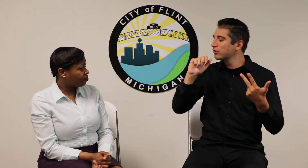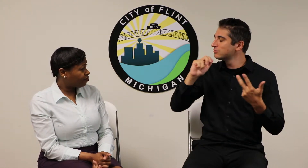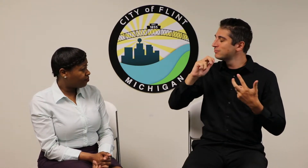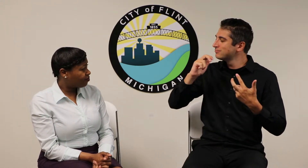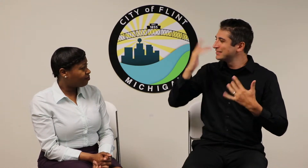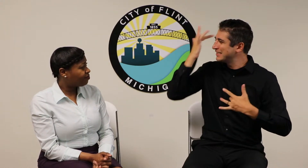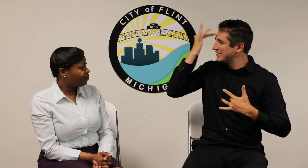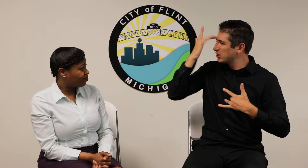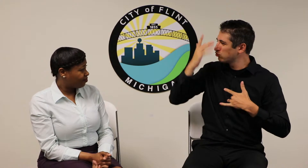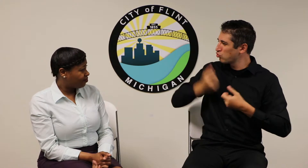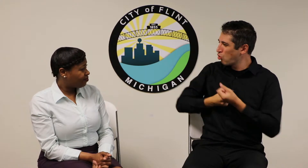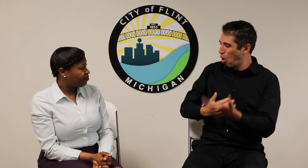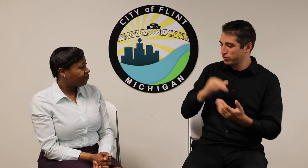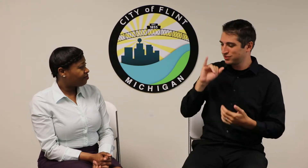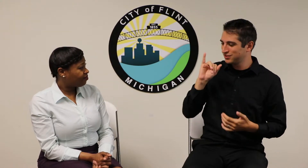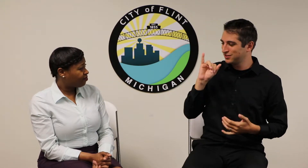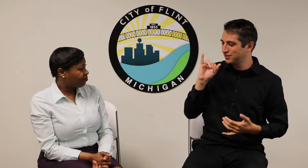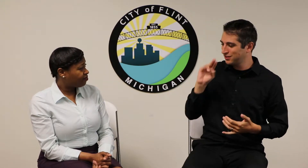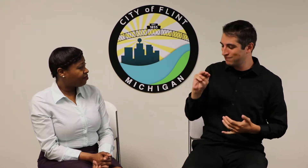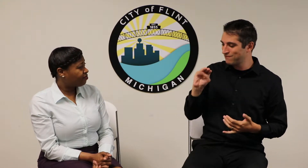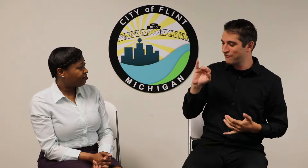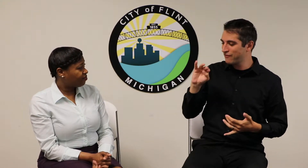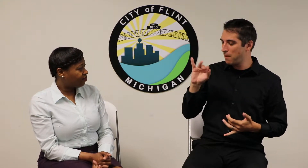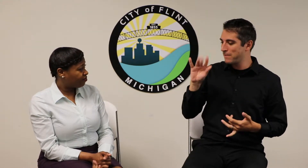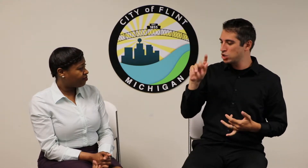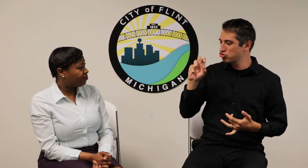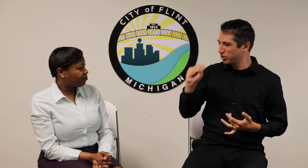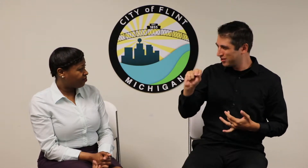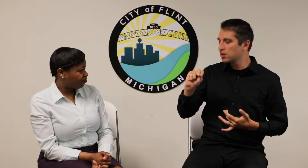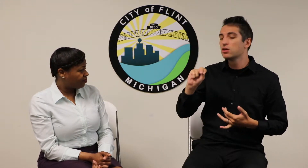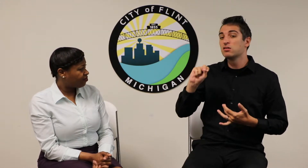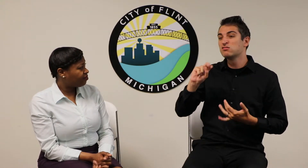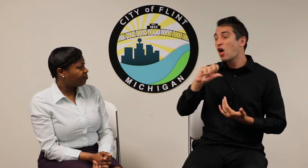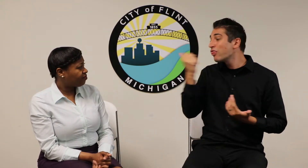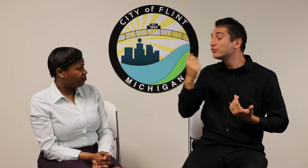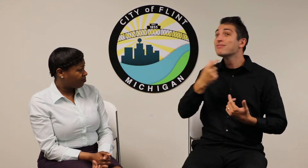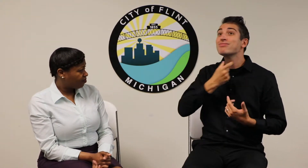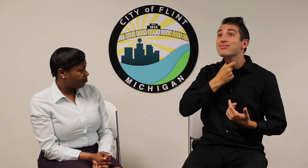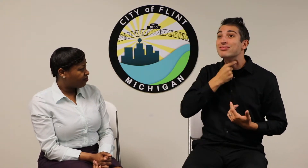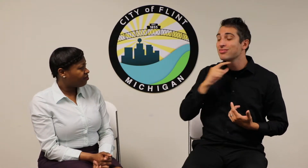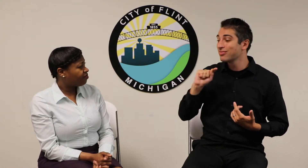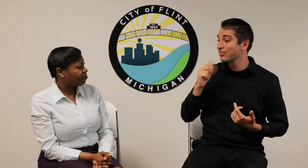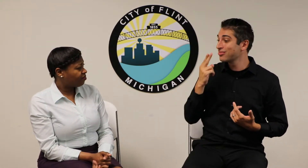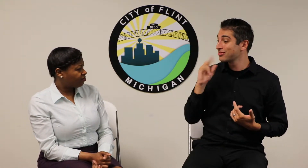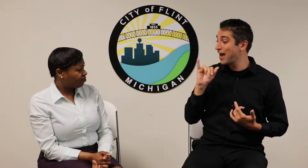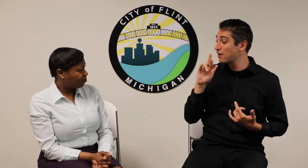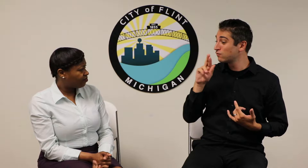and those things you can discuss with your doctor, that causes the bone to